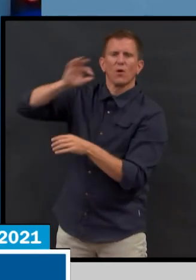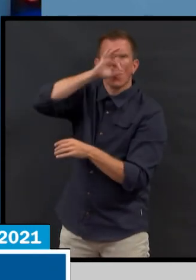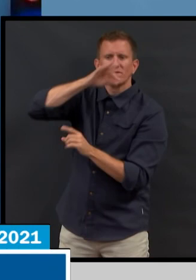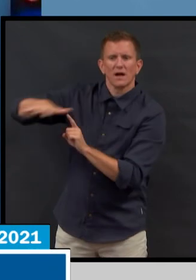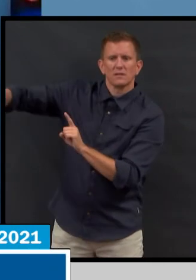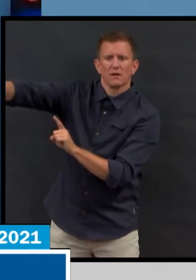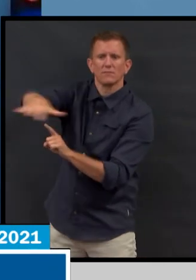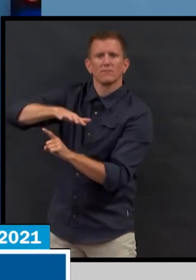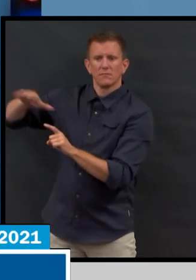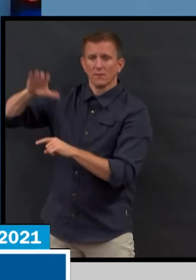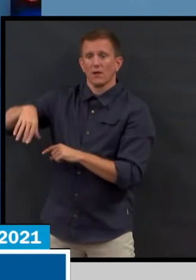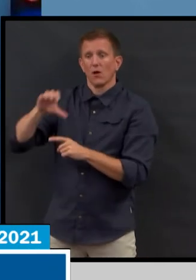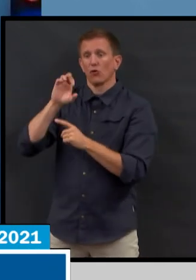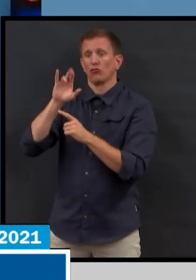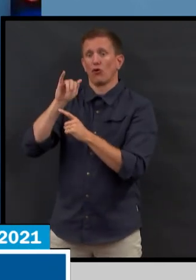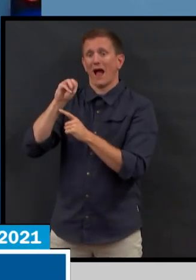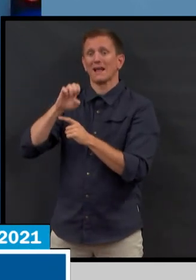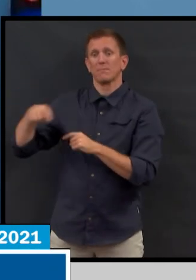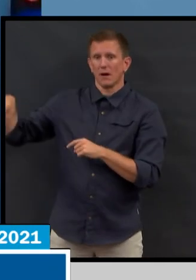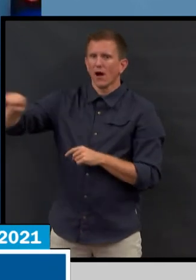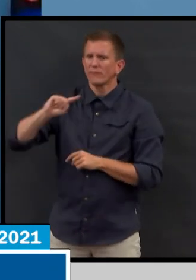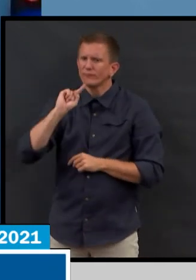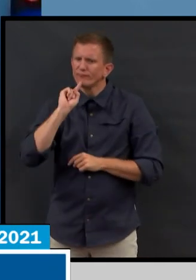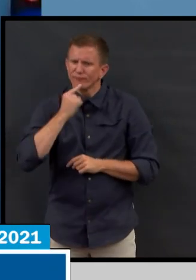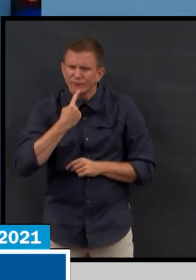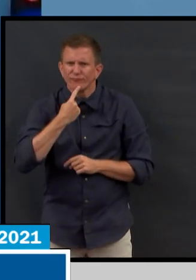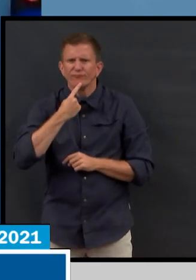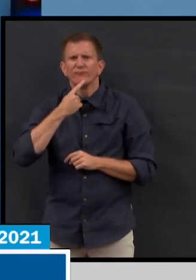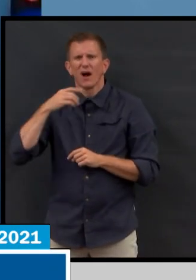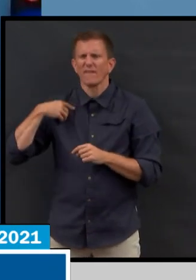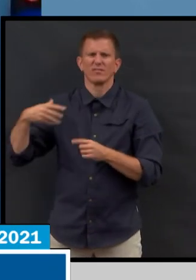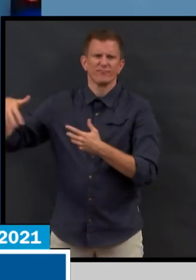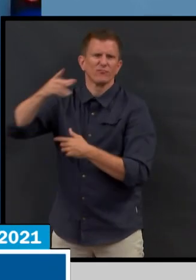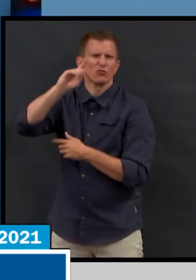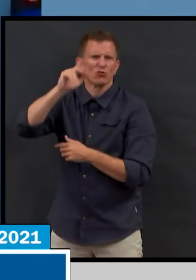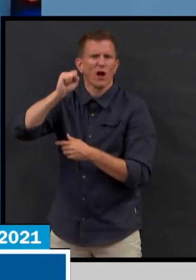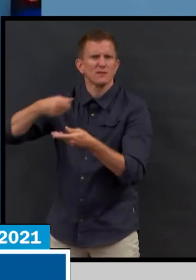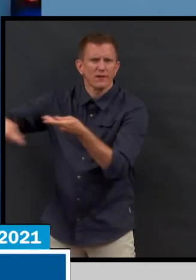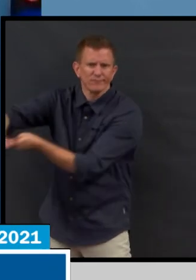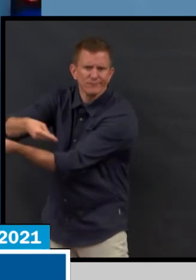was happening so a handful of years ago it was shut down and the city acquired it so we took an